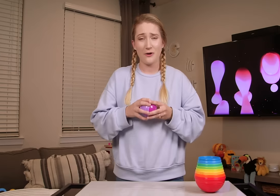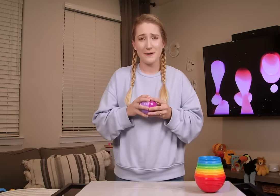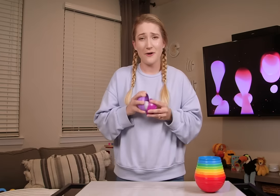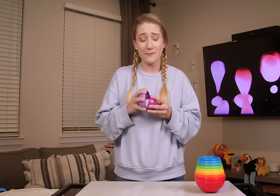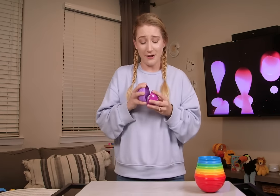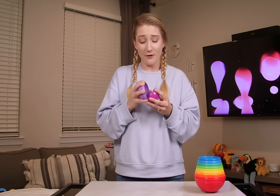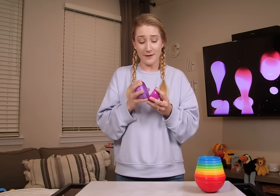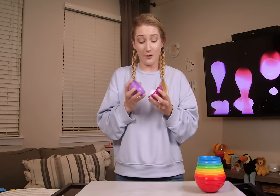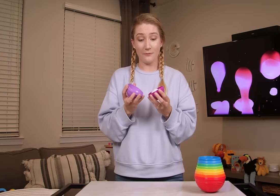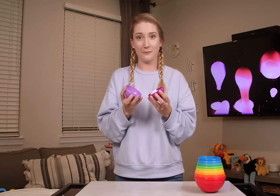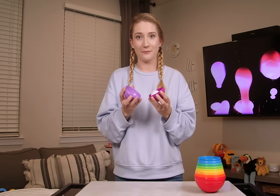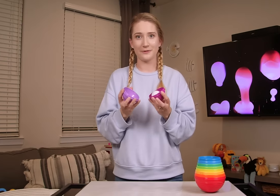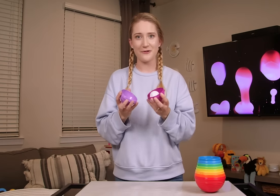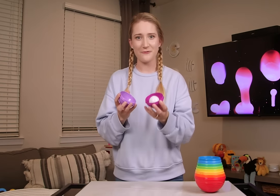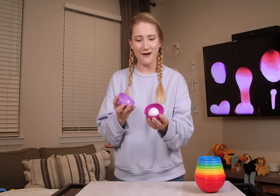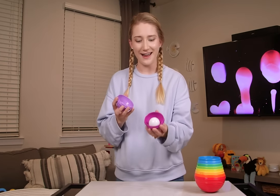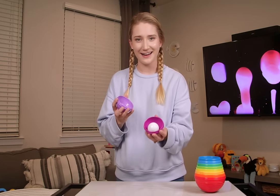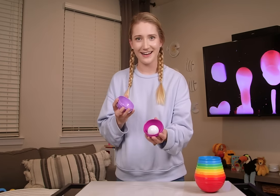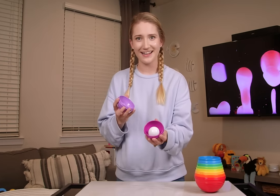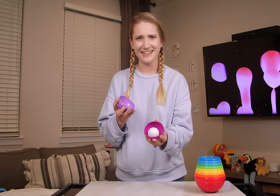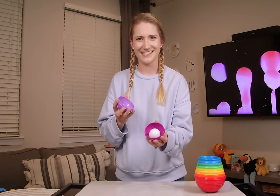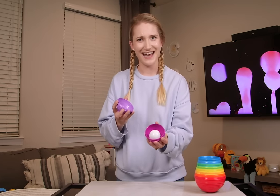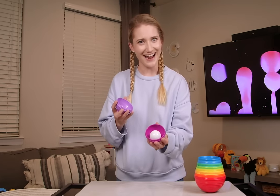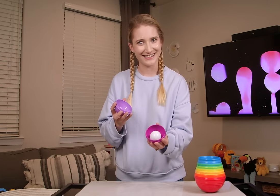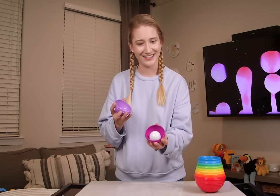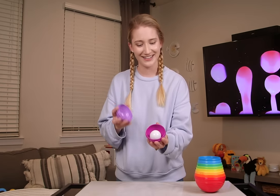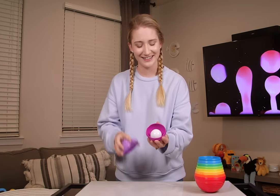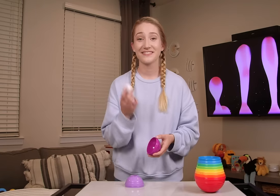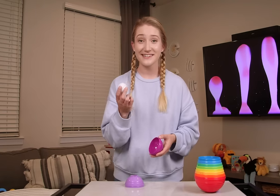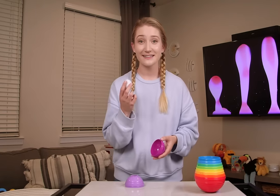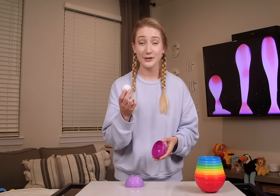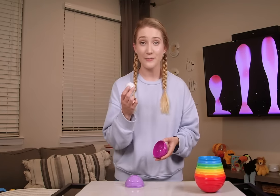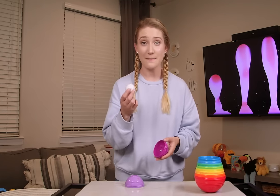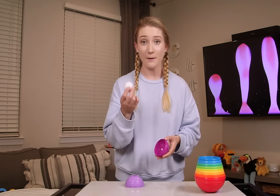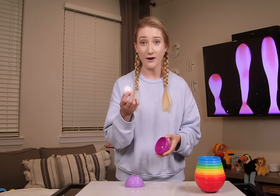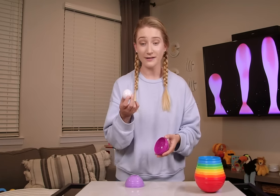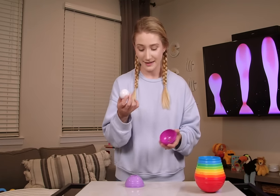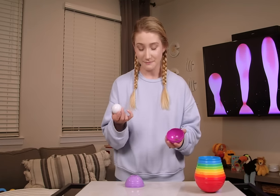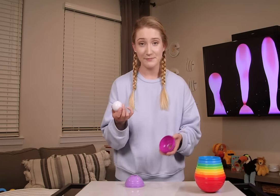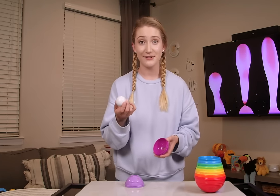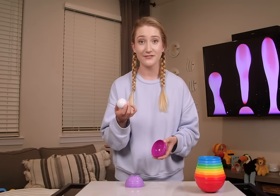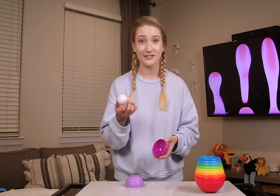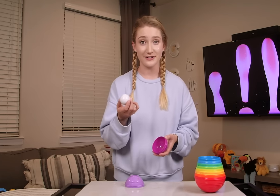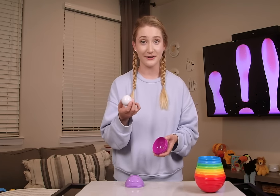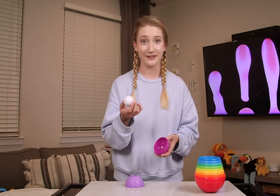Open, open, open. What is that? There's a little white ball in the middle of the circle.